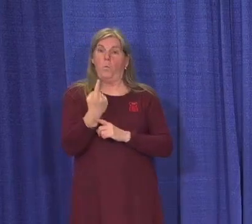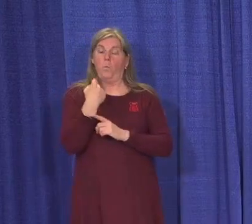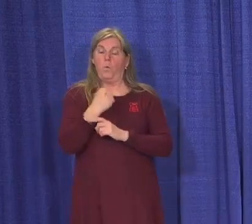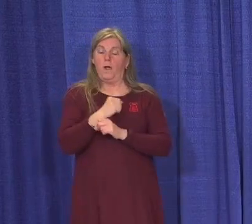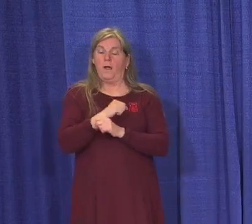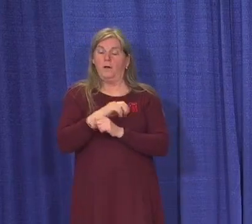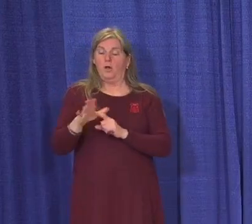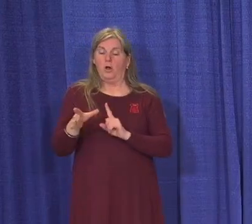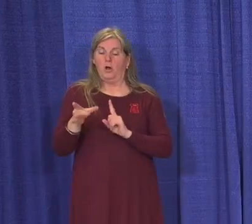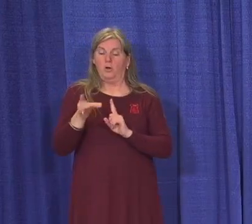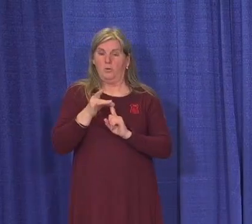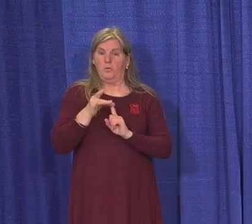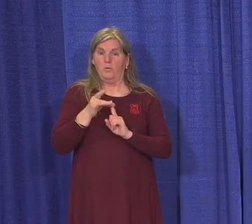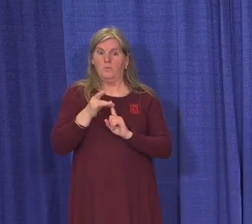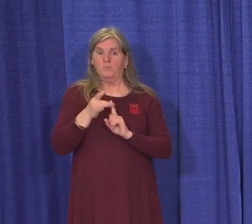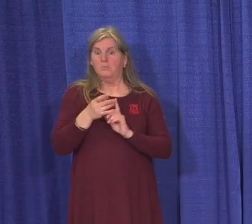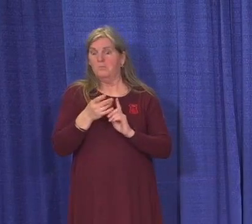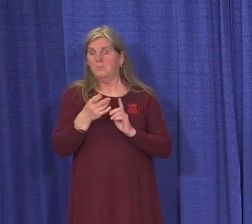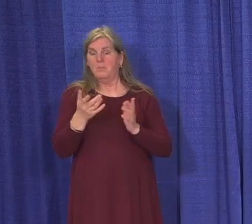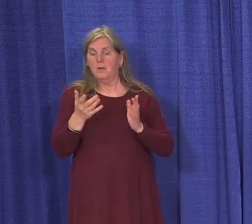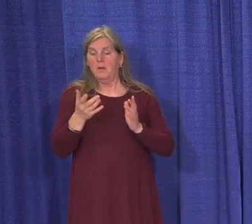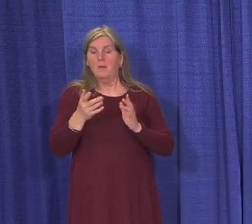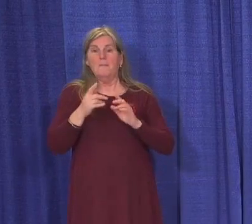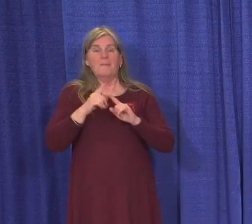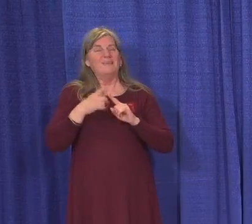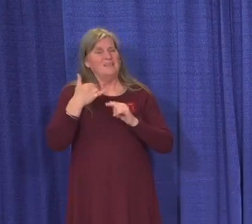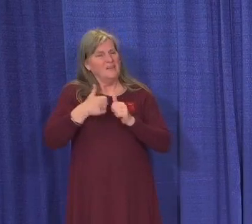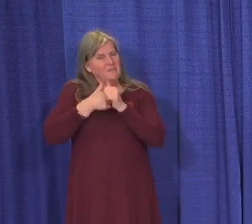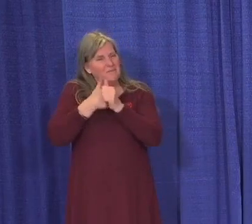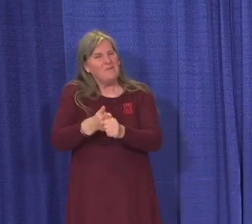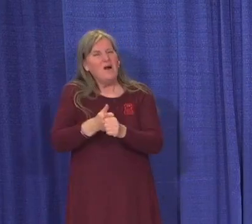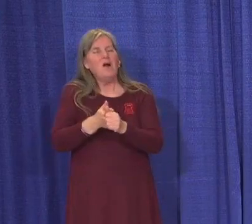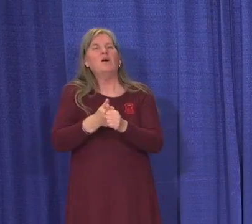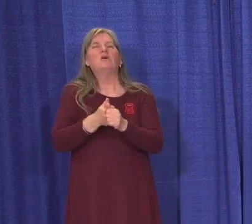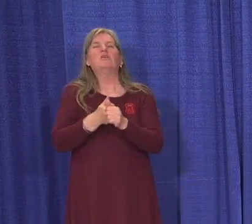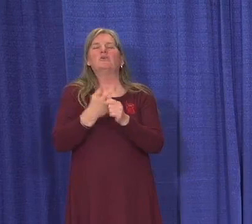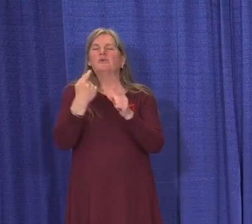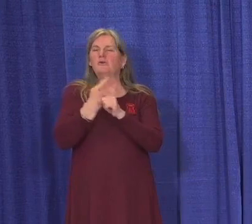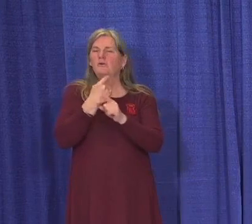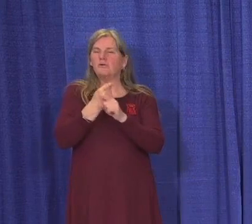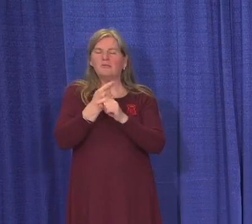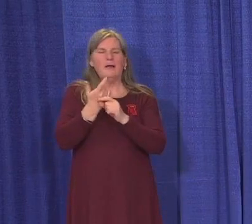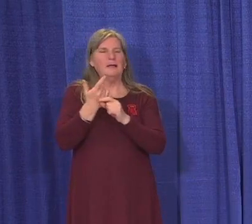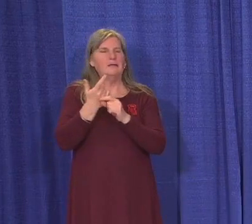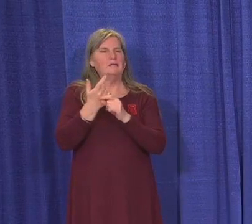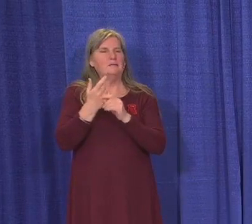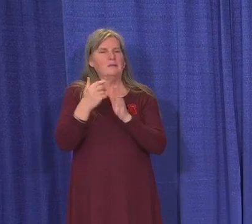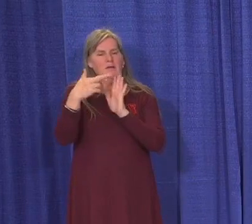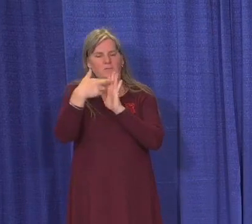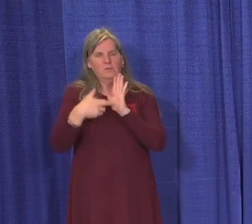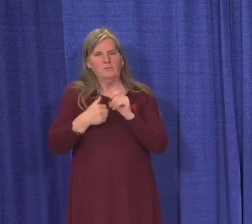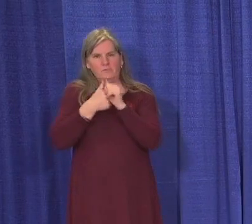the traffic light guidance to know when it is safe to return to the school setting.